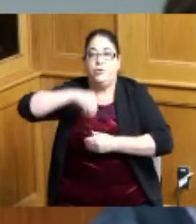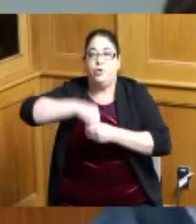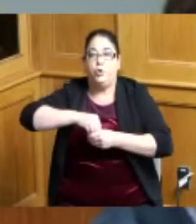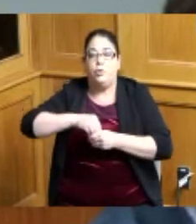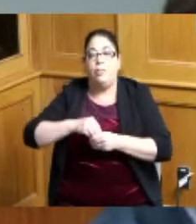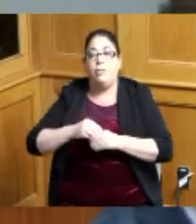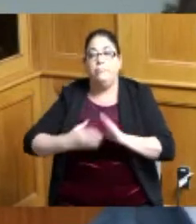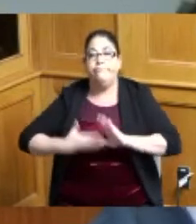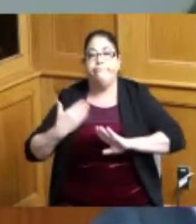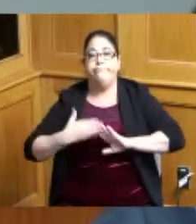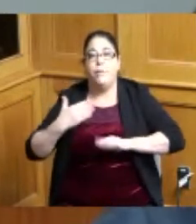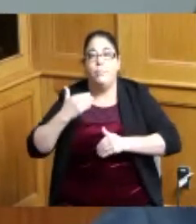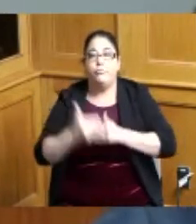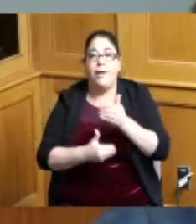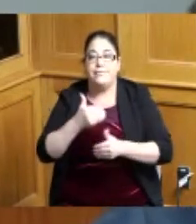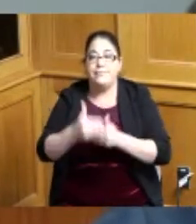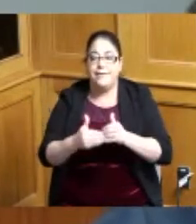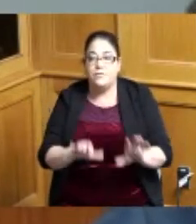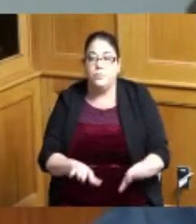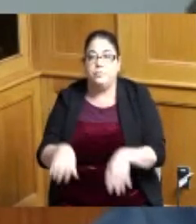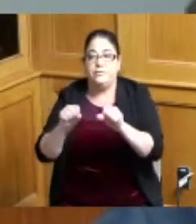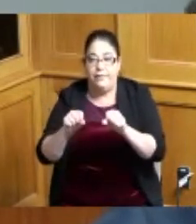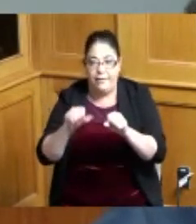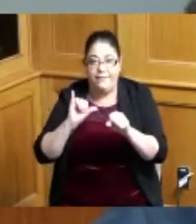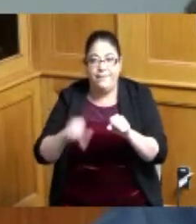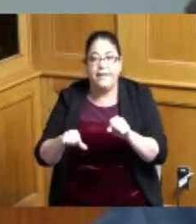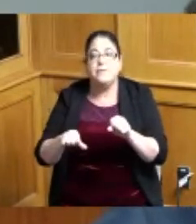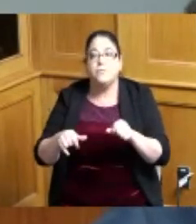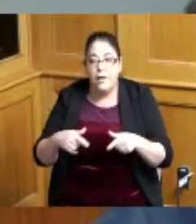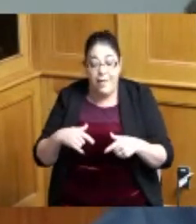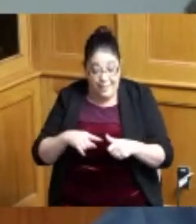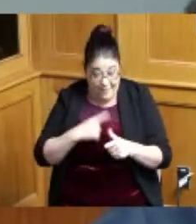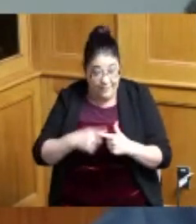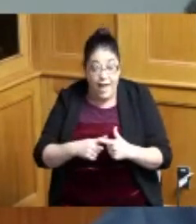make sure that the proper action is taken so that you can certify one of these options to the ballot